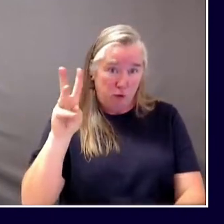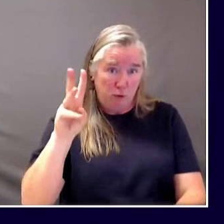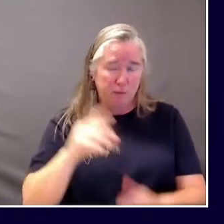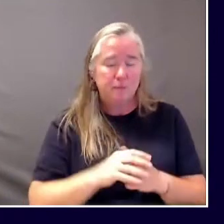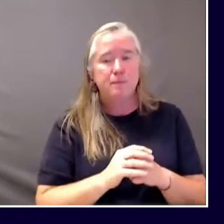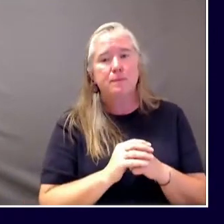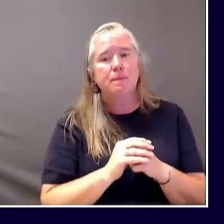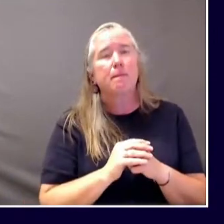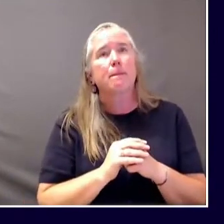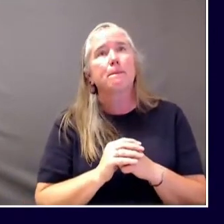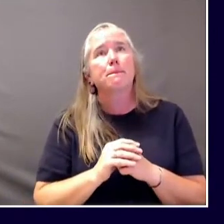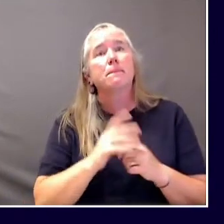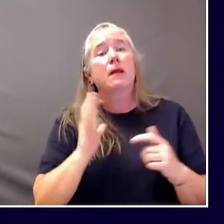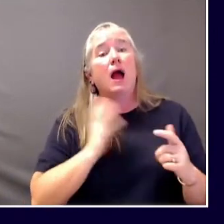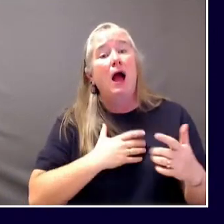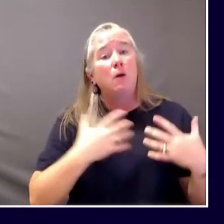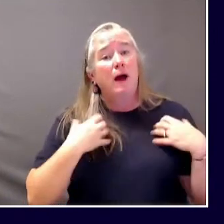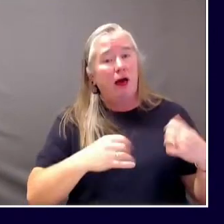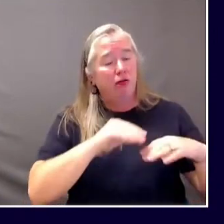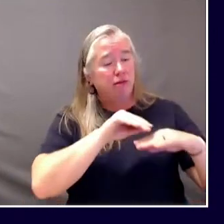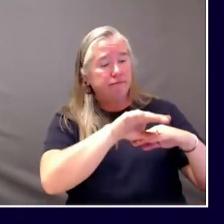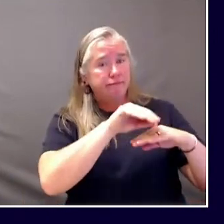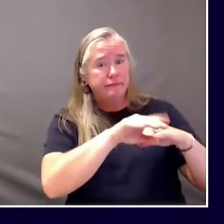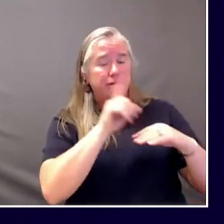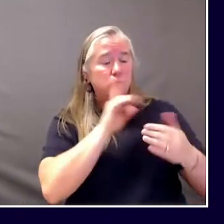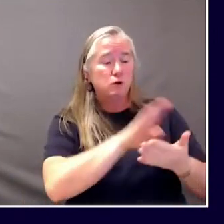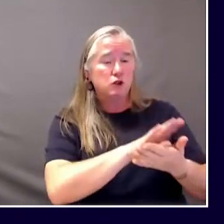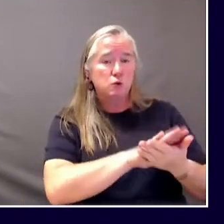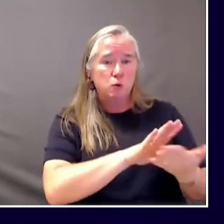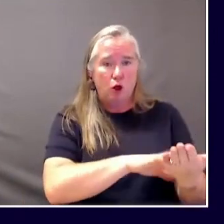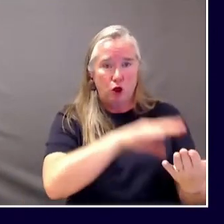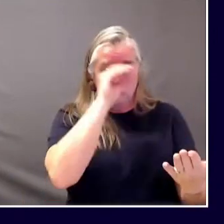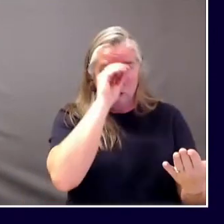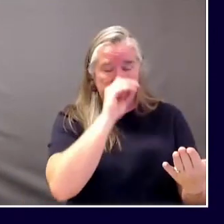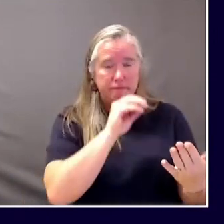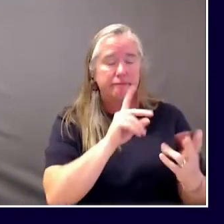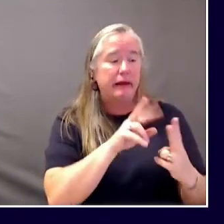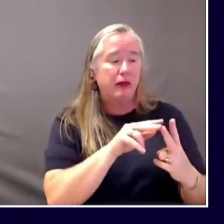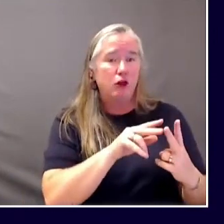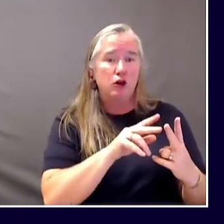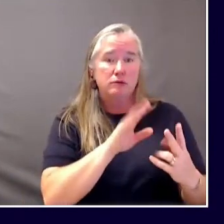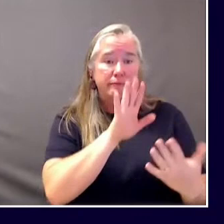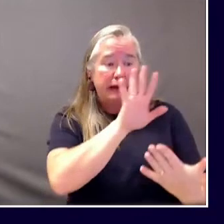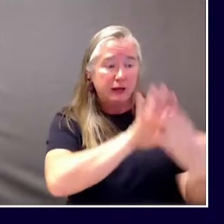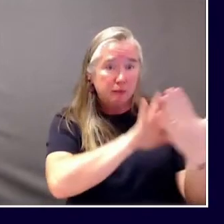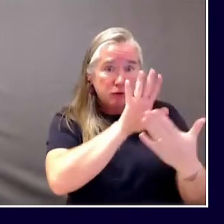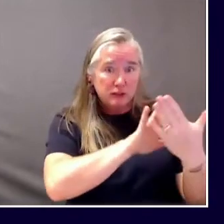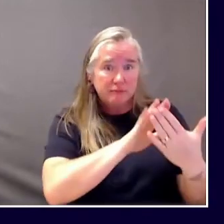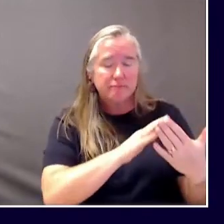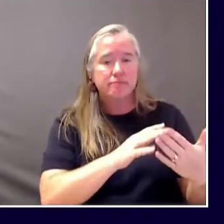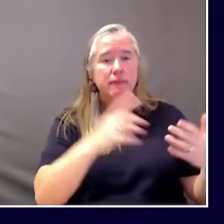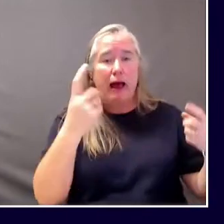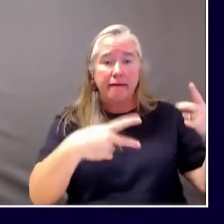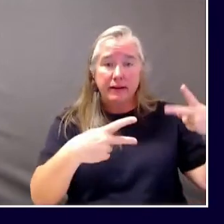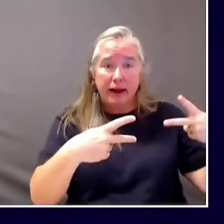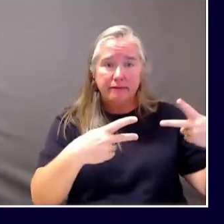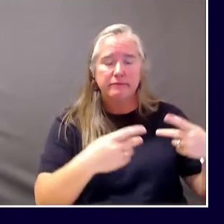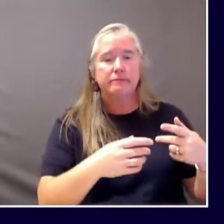advisories for school learning that is either in person